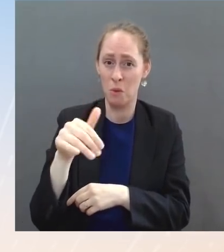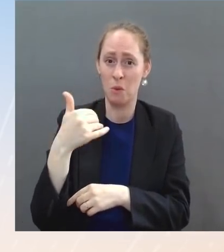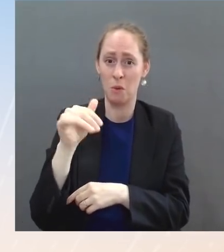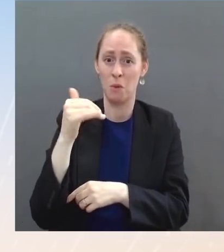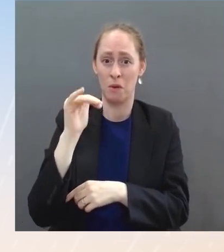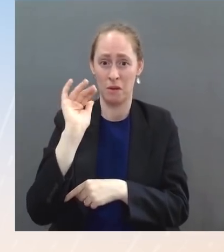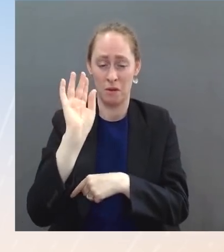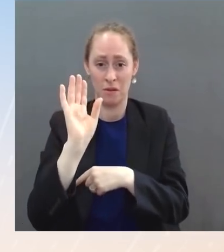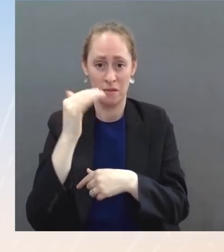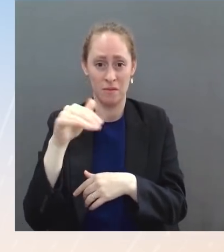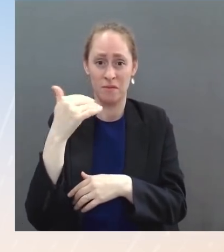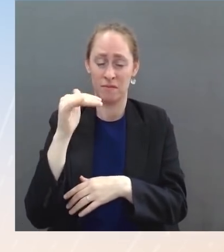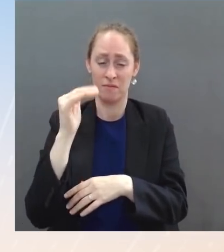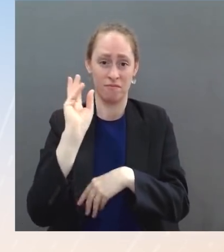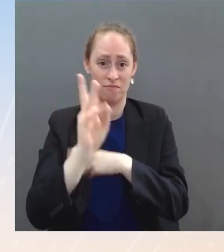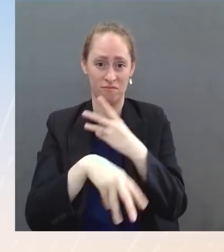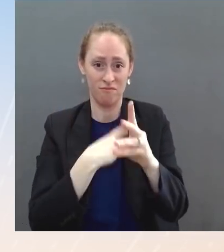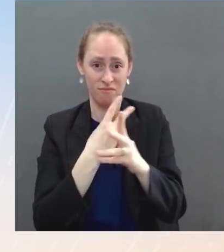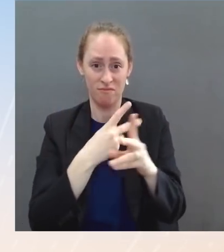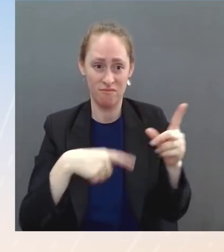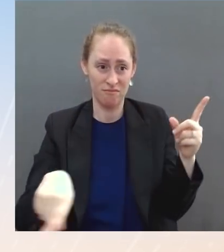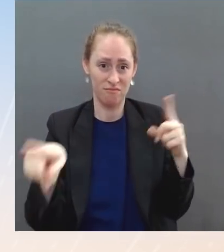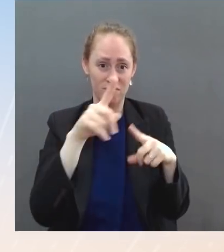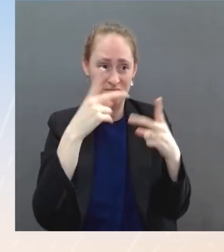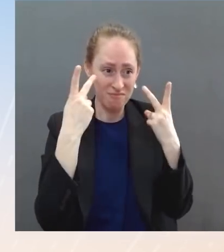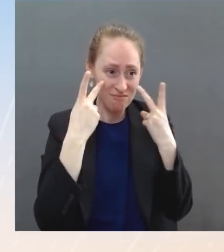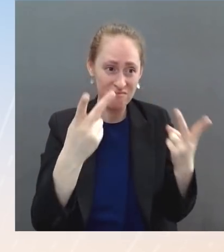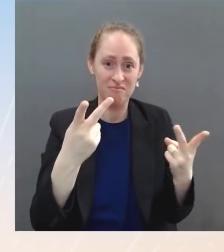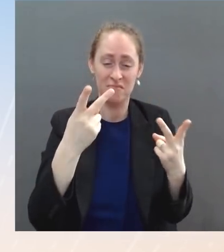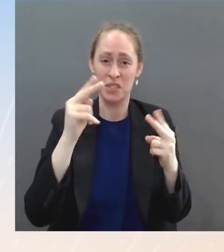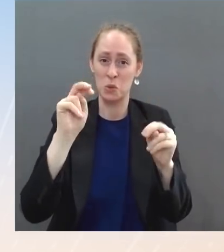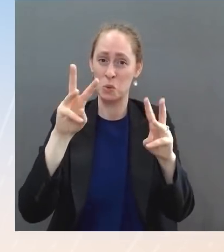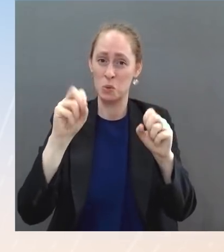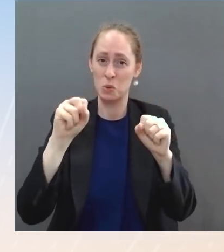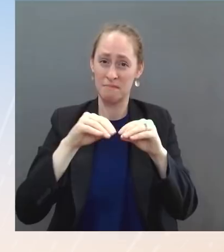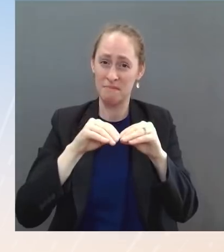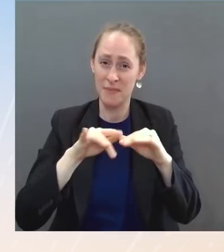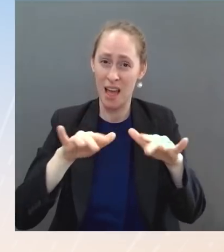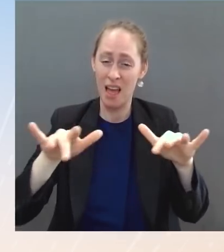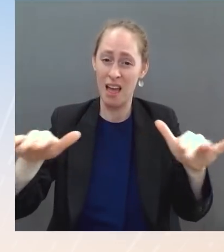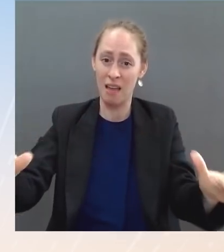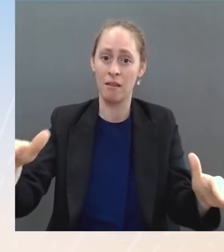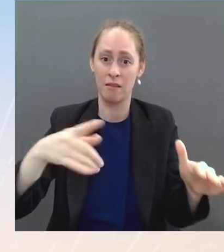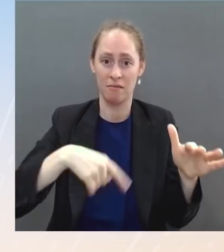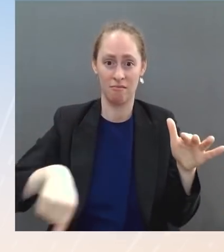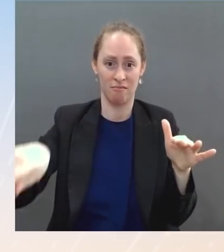I mean, we have access. There's access to this area. There's not access to a lot of the areas around Mariupol